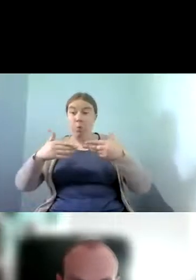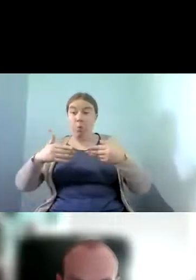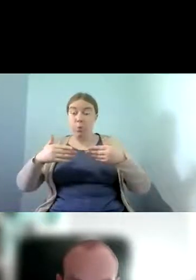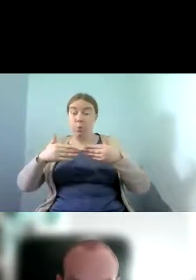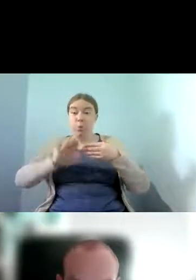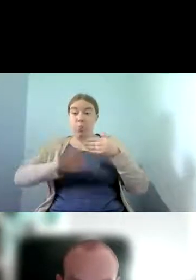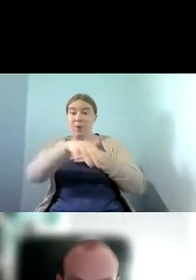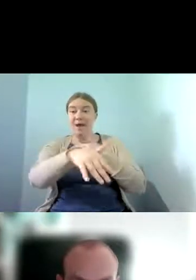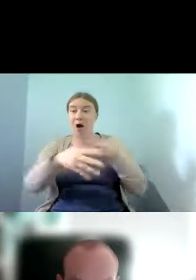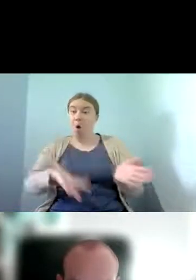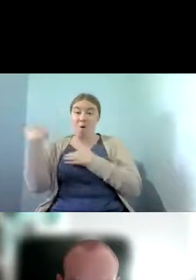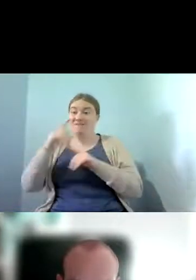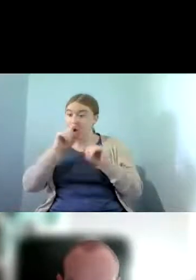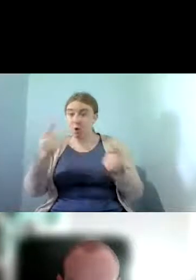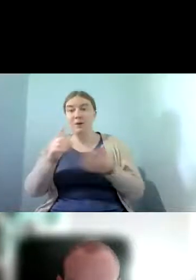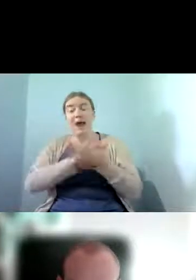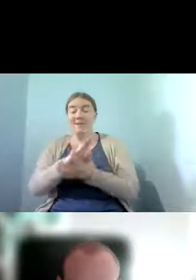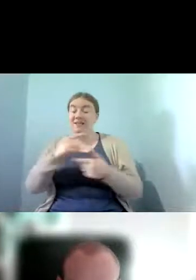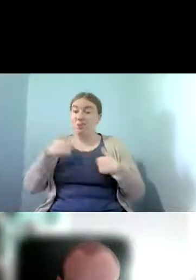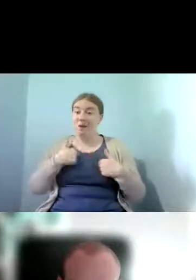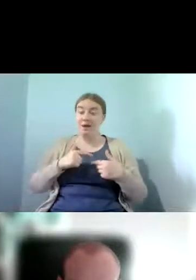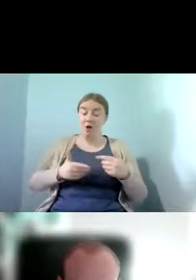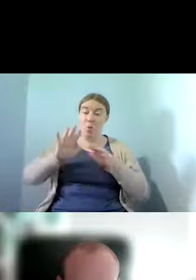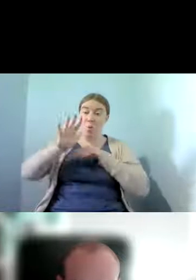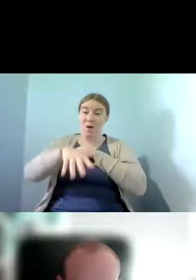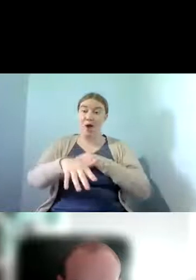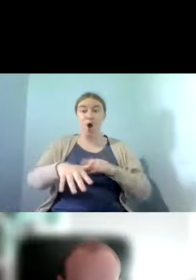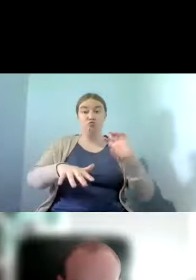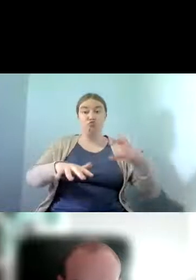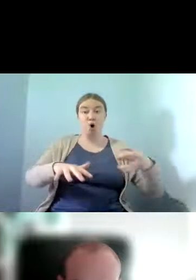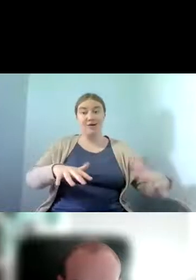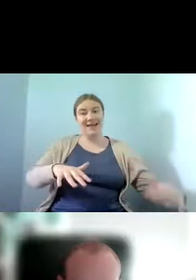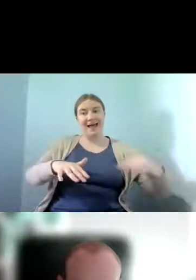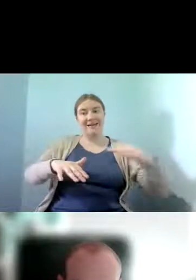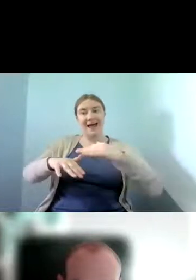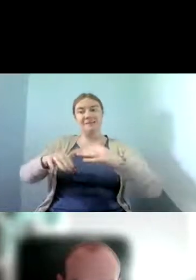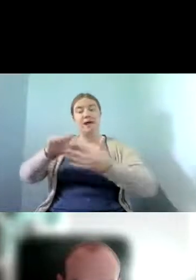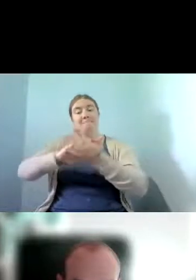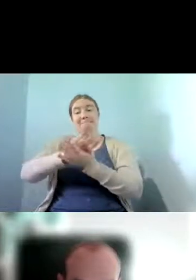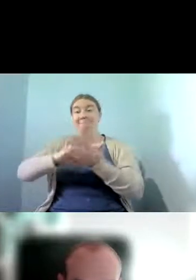rocks on top of the existing weir this reduced the slope gradient of the weir which in turn reduces